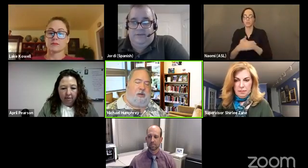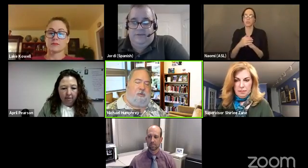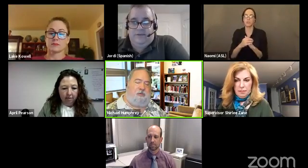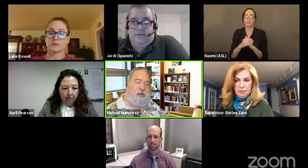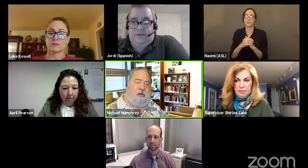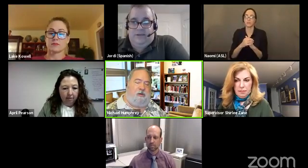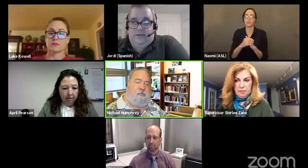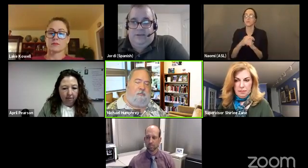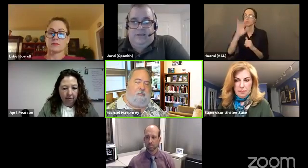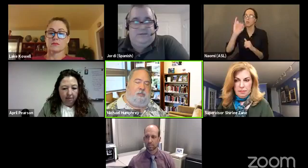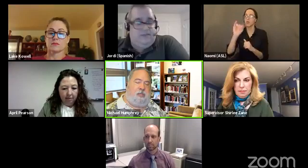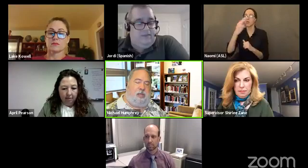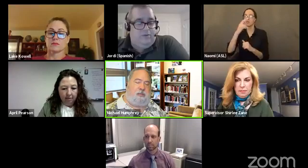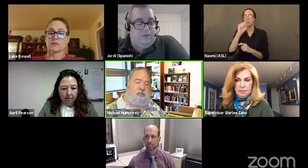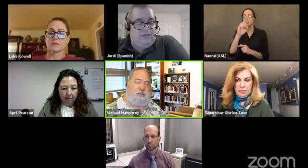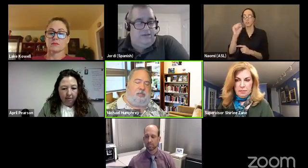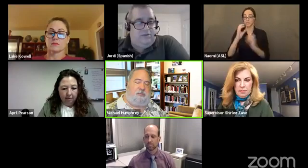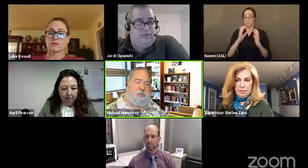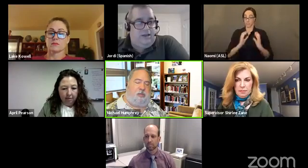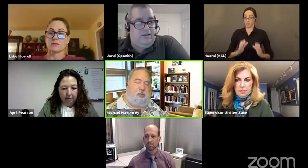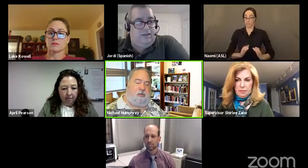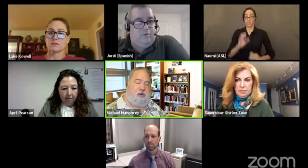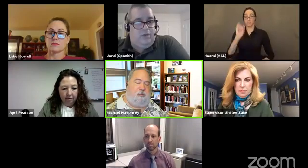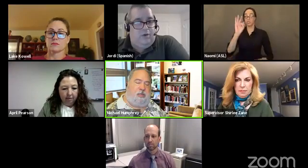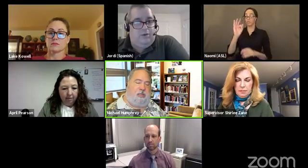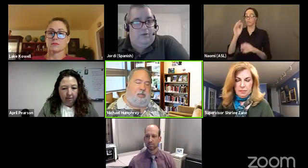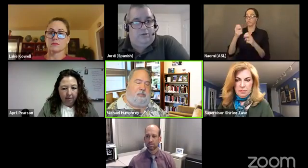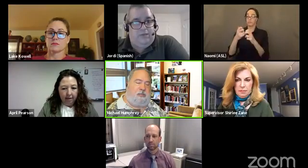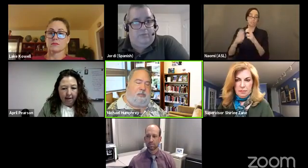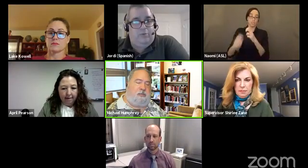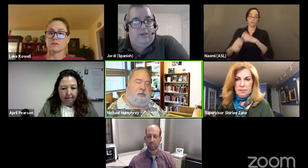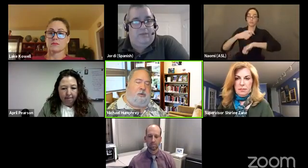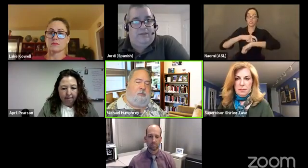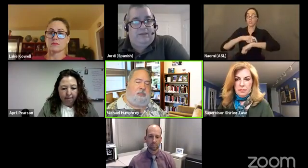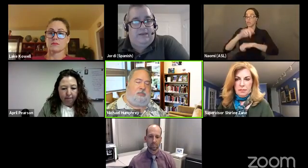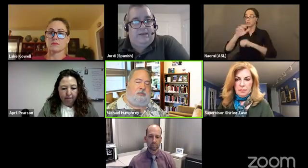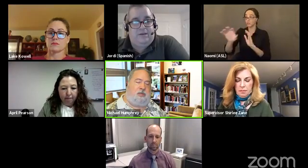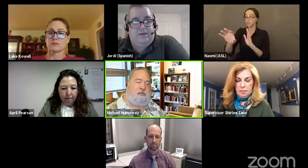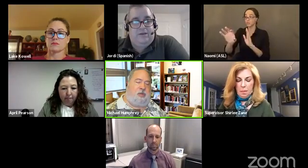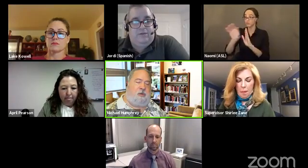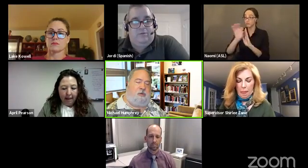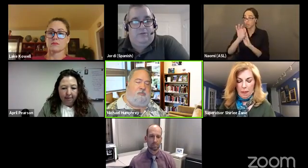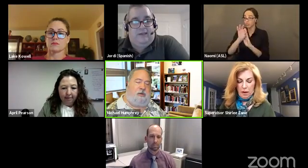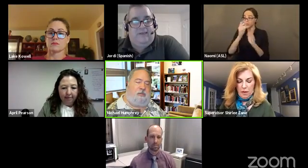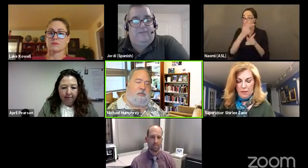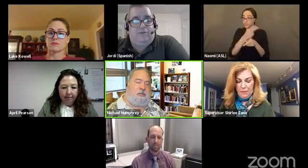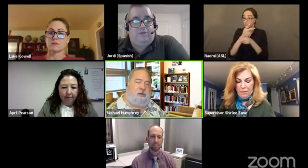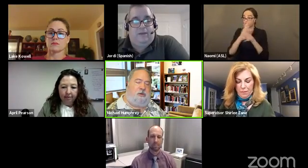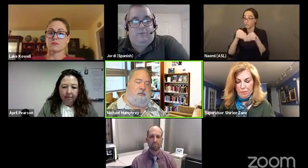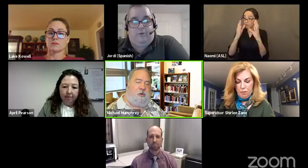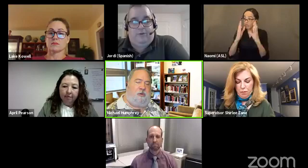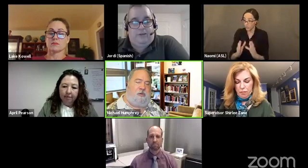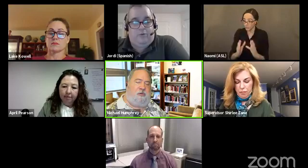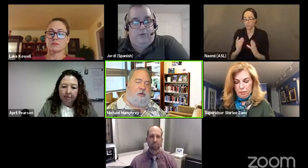provider the ihss public authority maintains a registry of care providers for referral